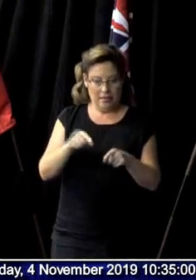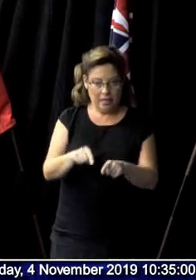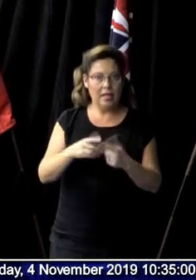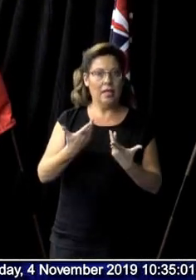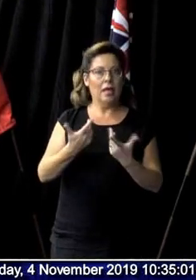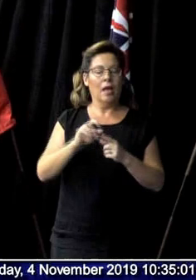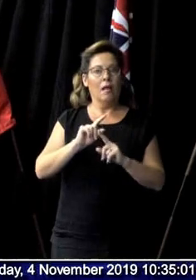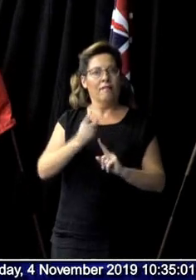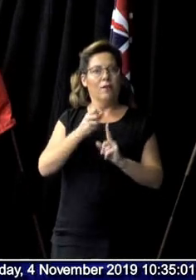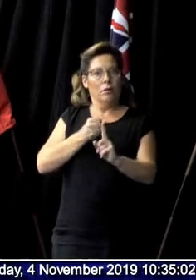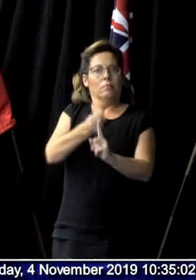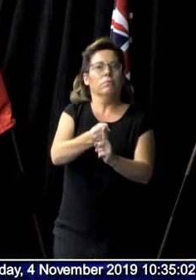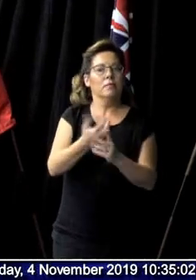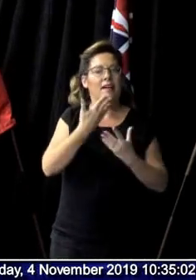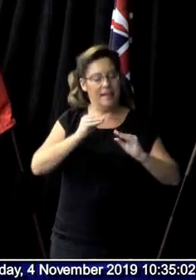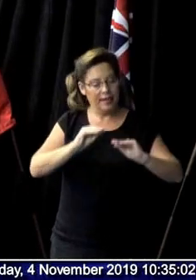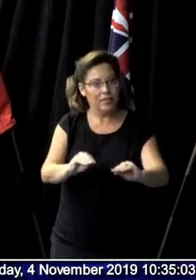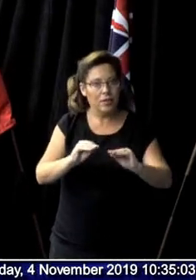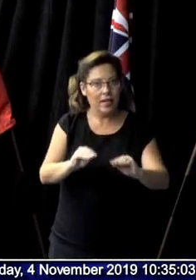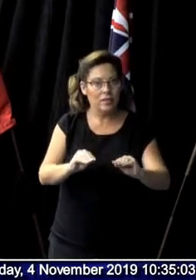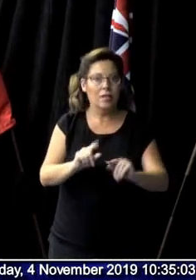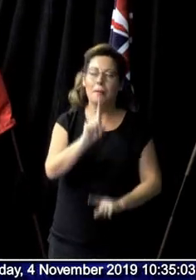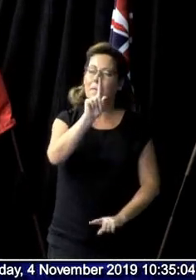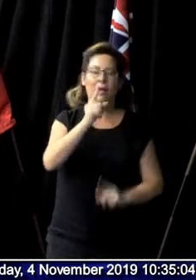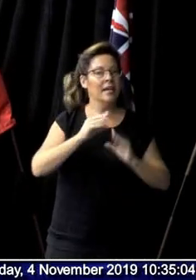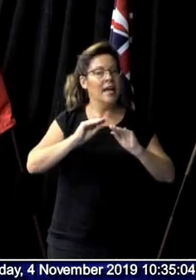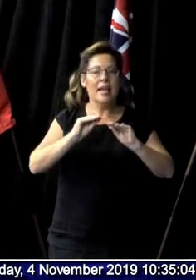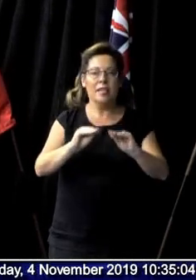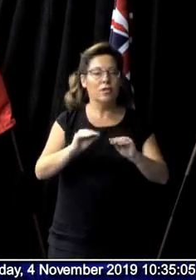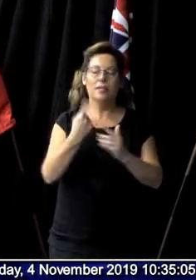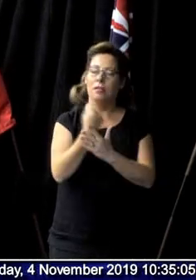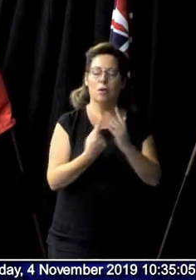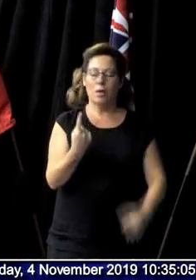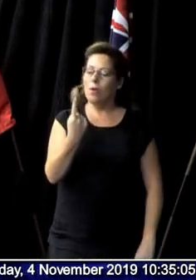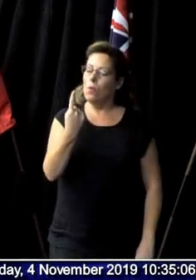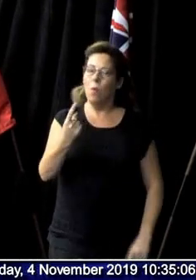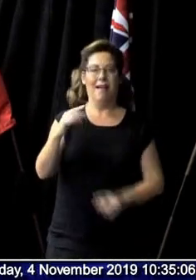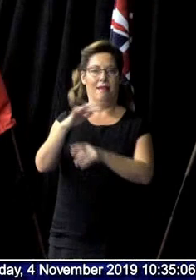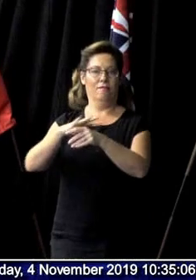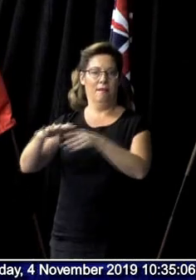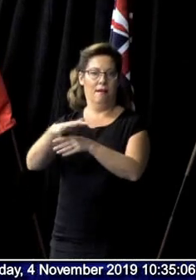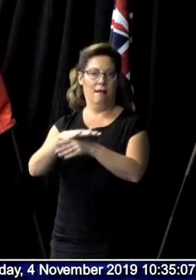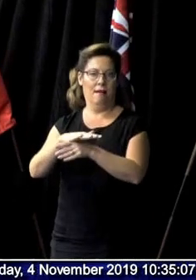Education, however, is only one of the many areas that will be the subject of the Royal Commission’s inquiries.